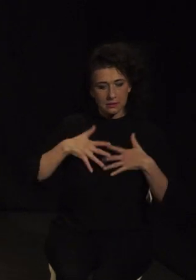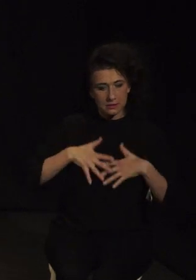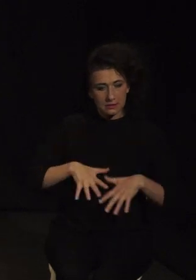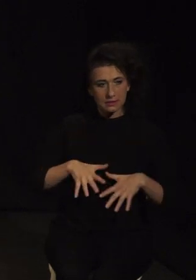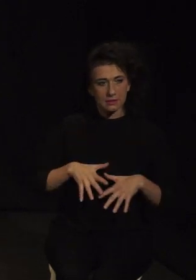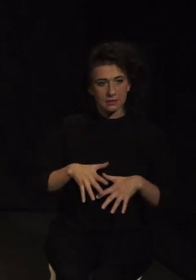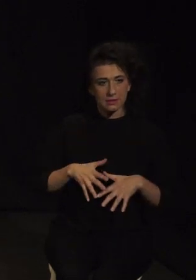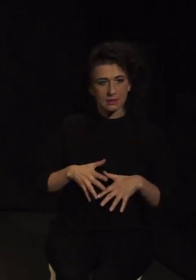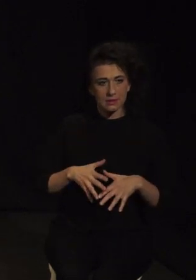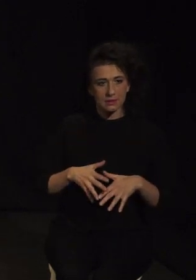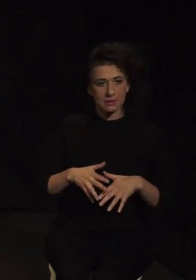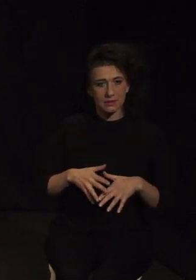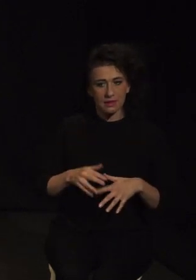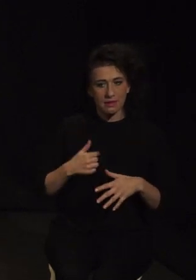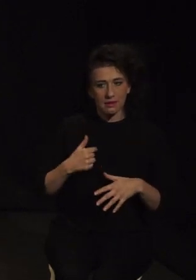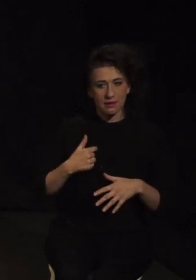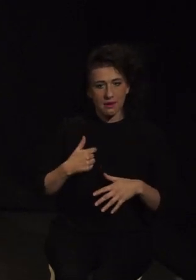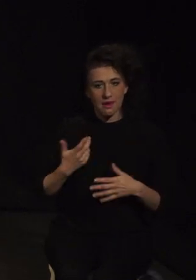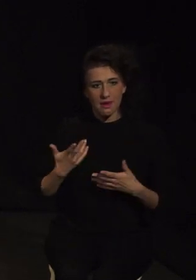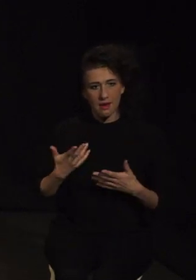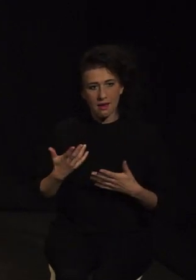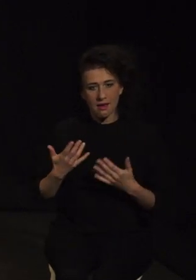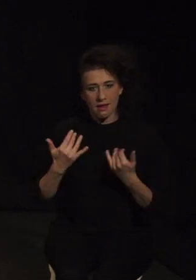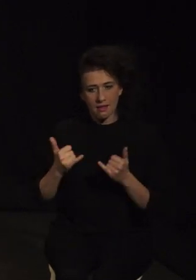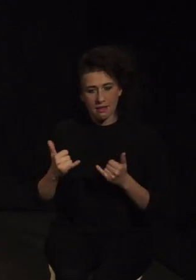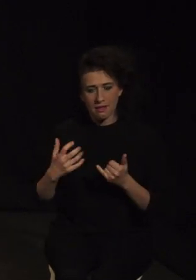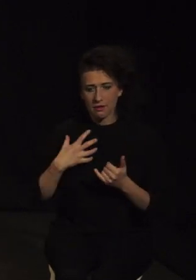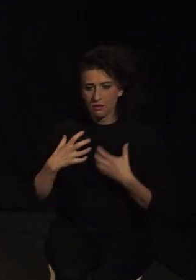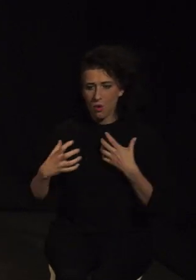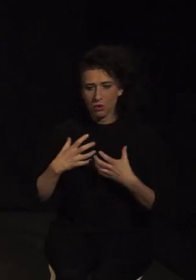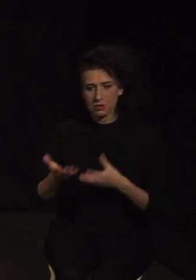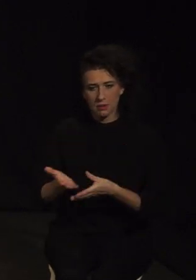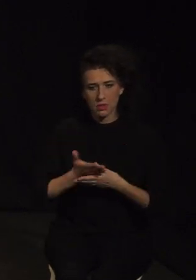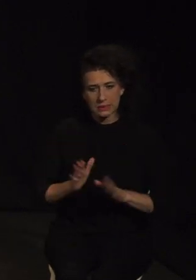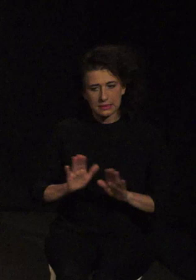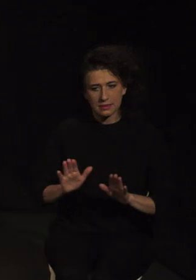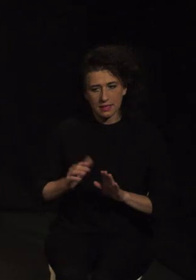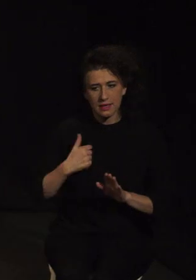as an uninvited guest, but I followed your words